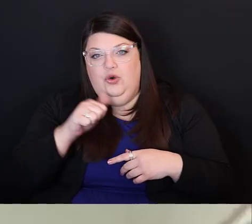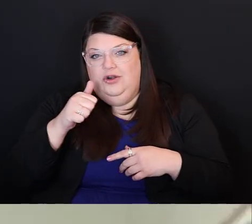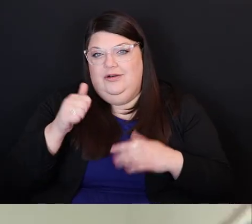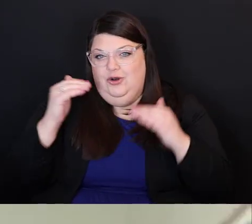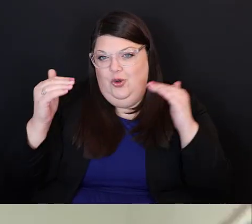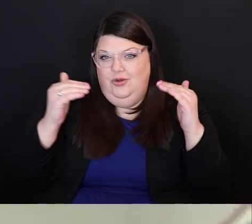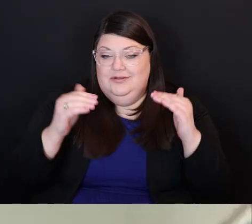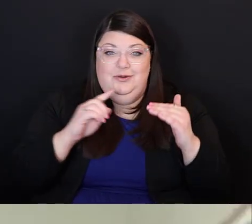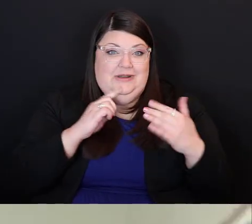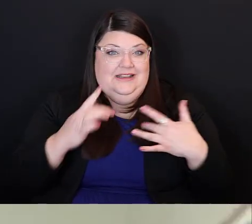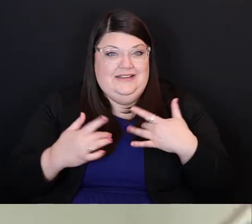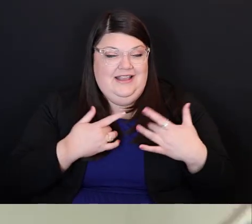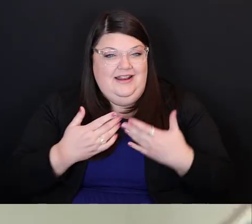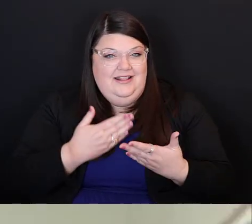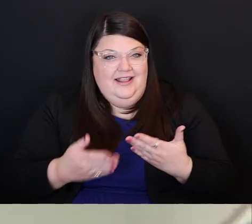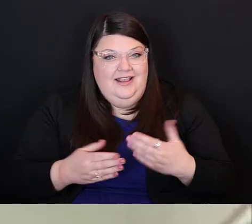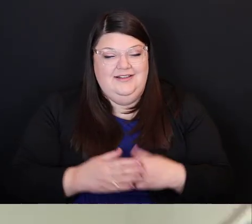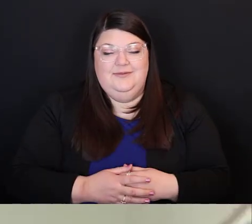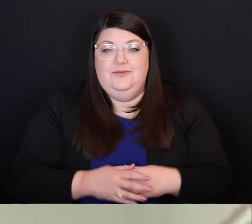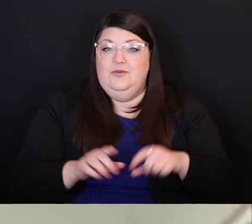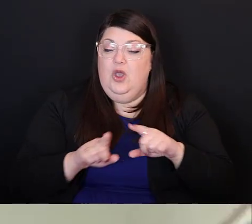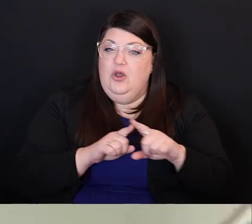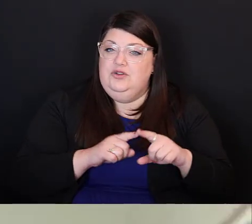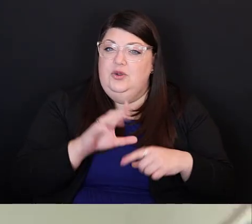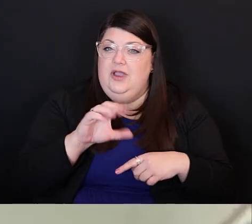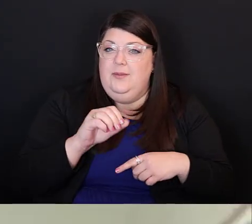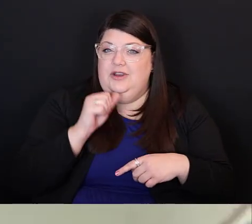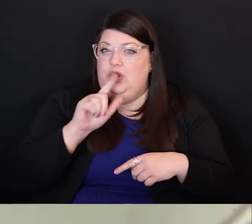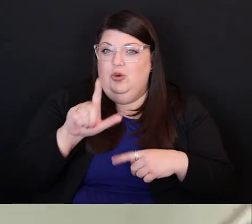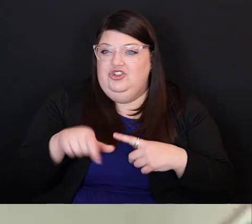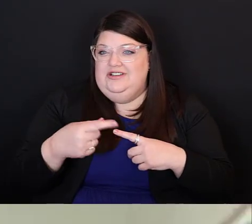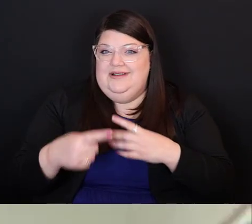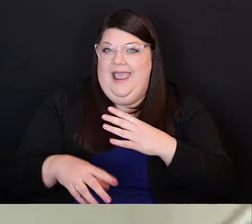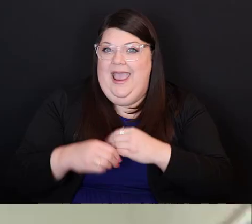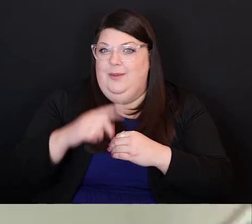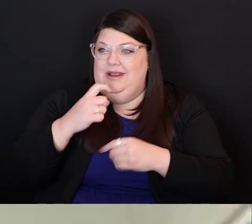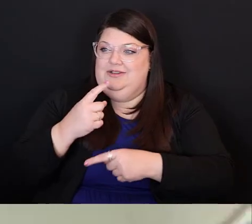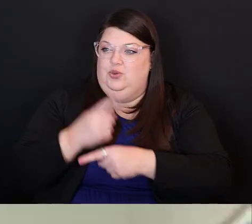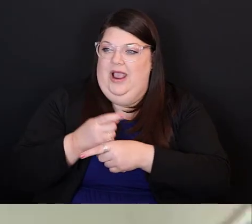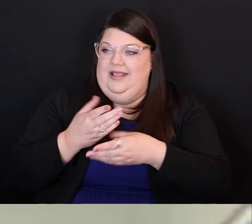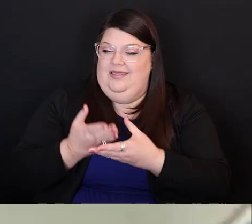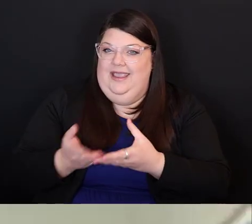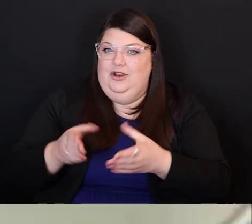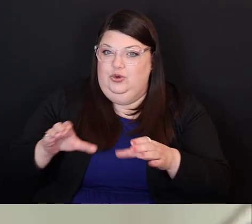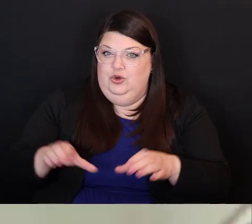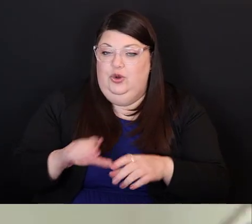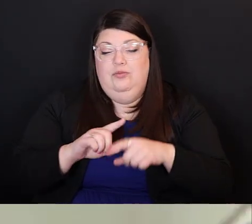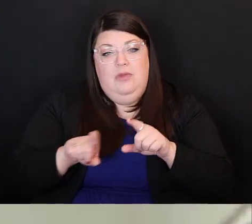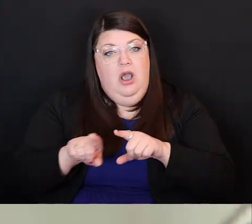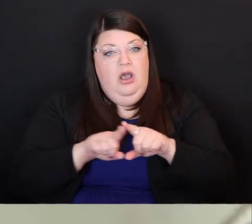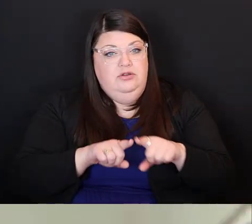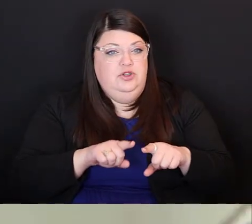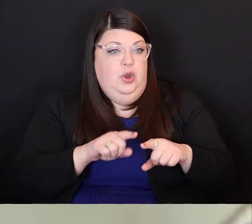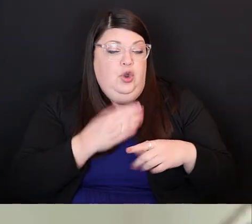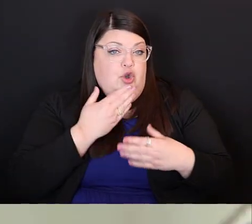And it's worth noting companies don't just add these features because it's the right thing to do, but it's also good business for a growing